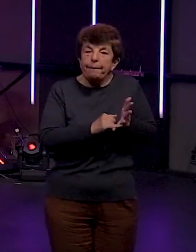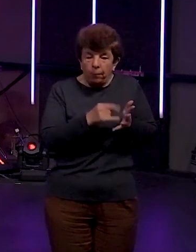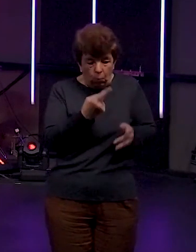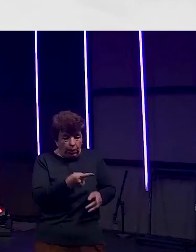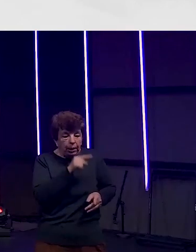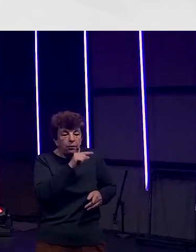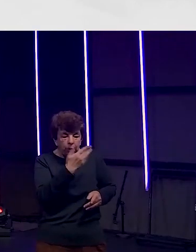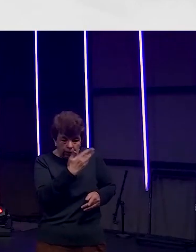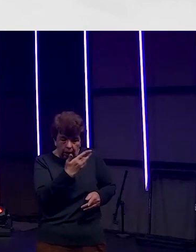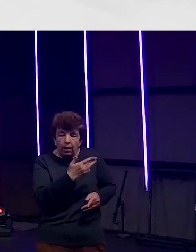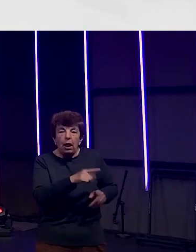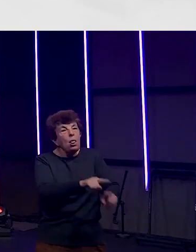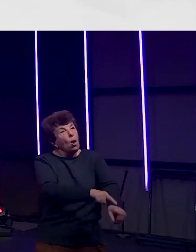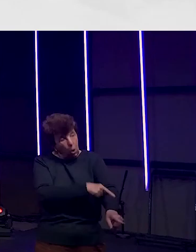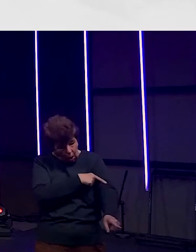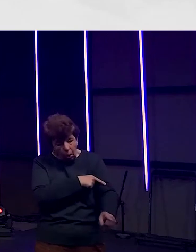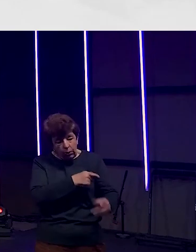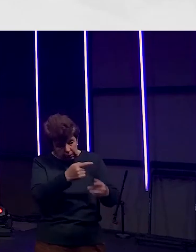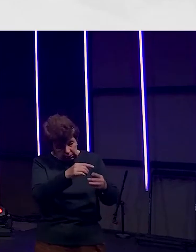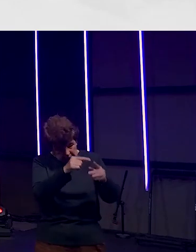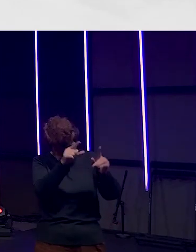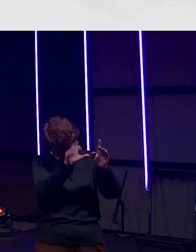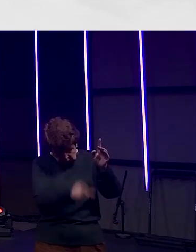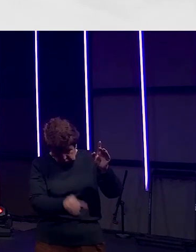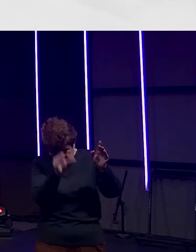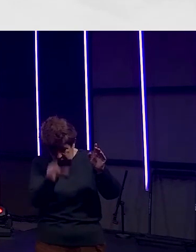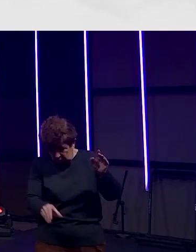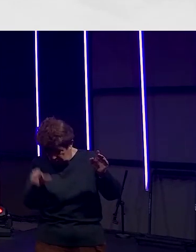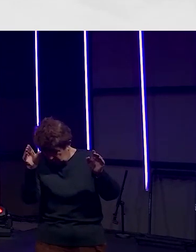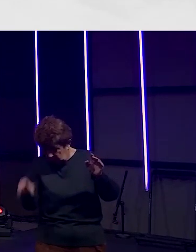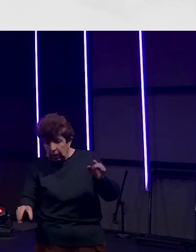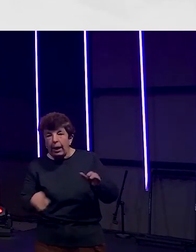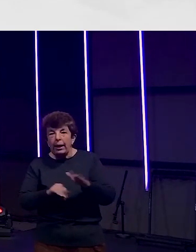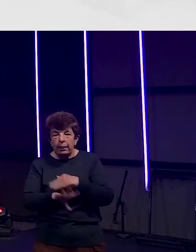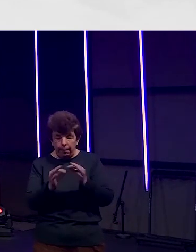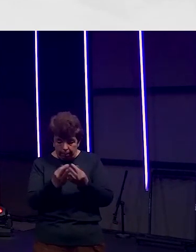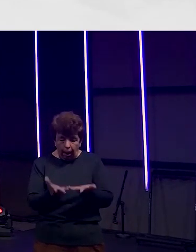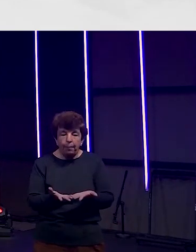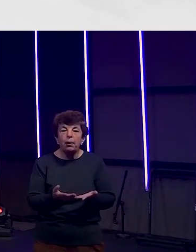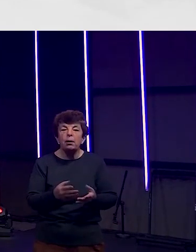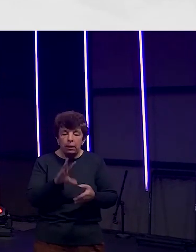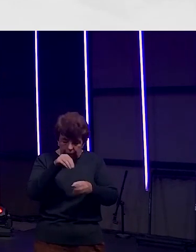is the longest Psalm the longest chapter in the Bible. It contains a total